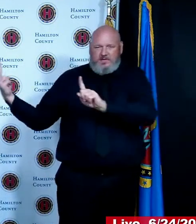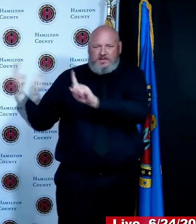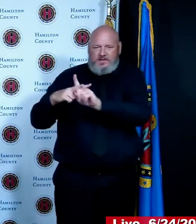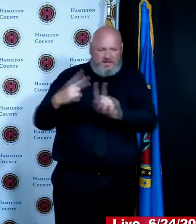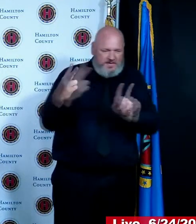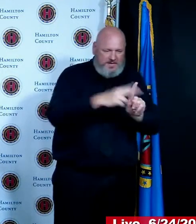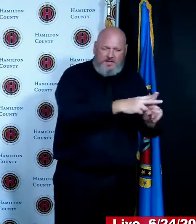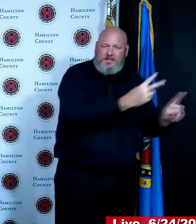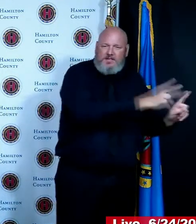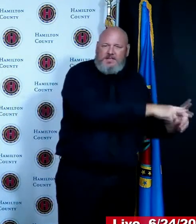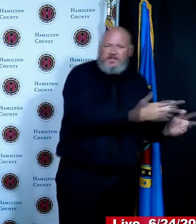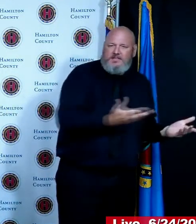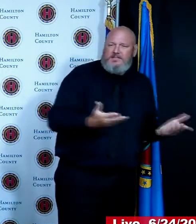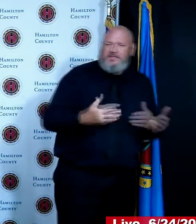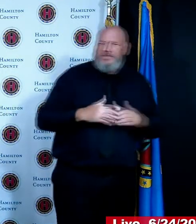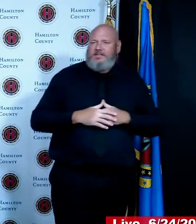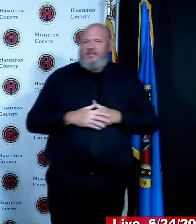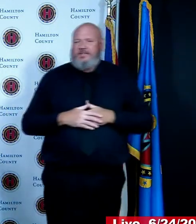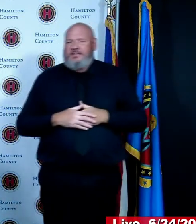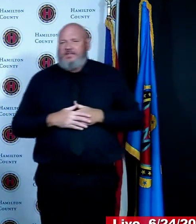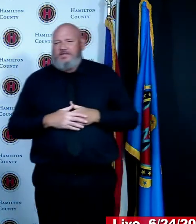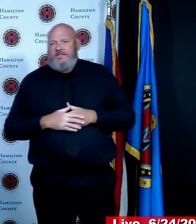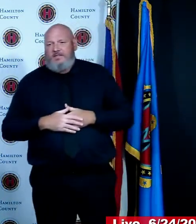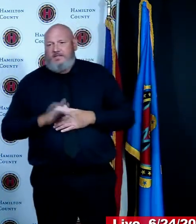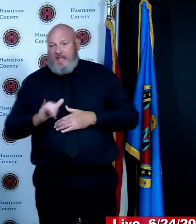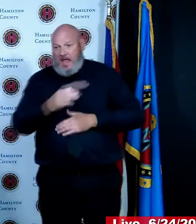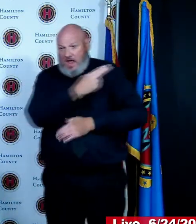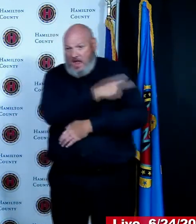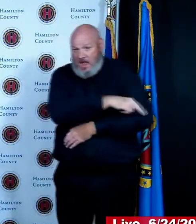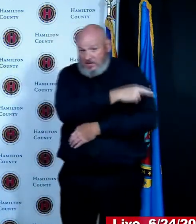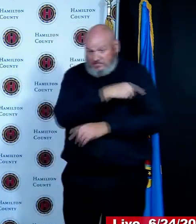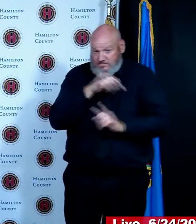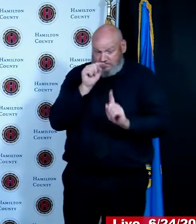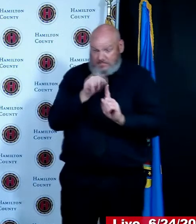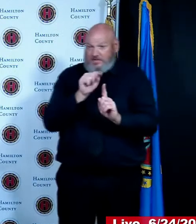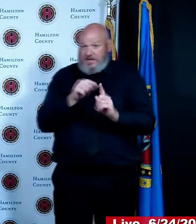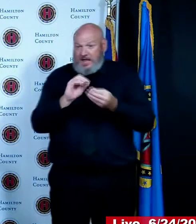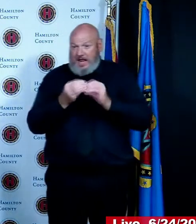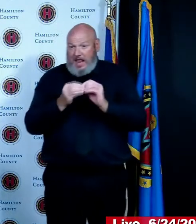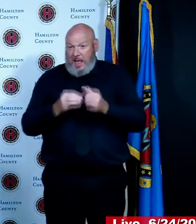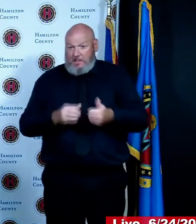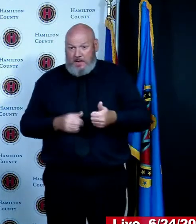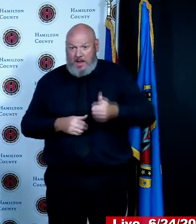and then death rates are an even further lagging indicator so the concern is that